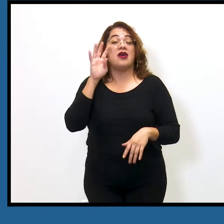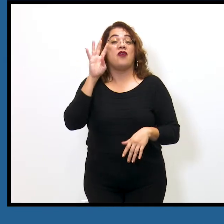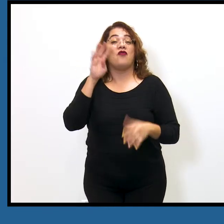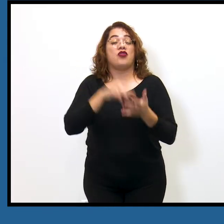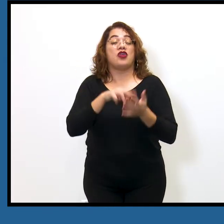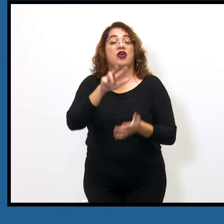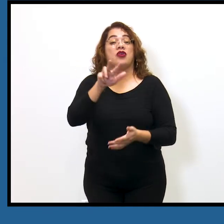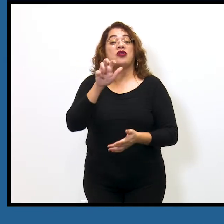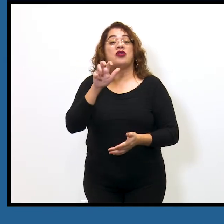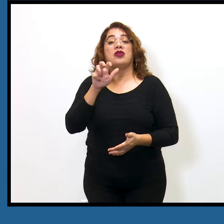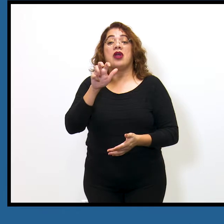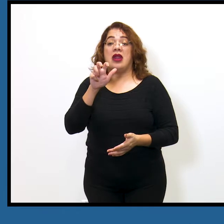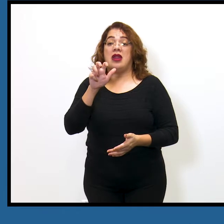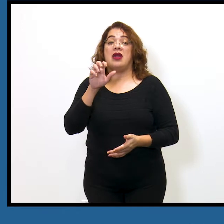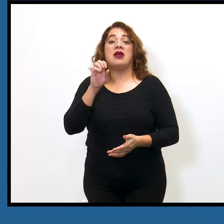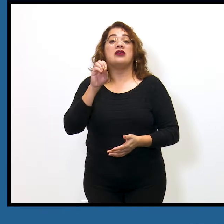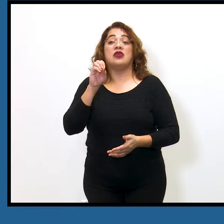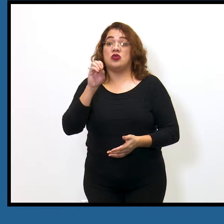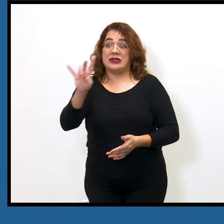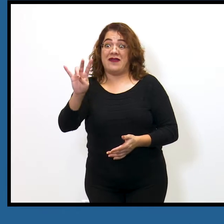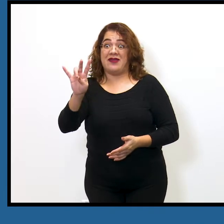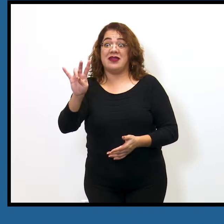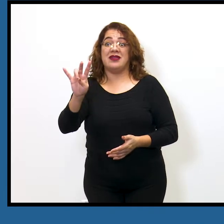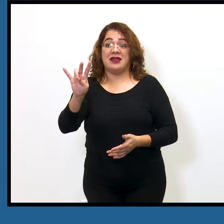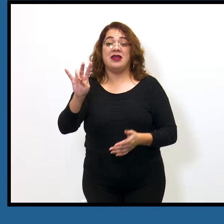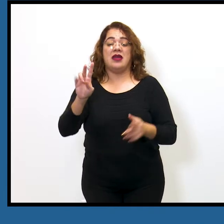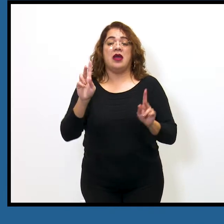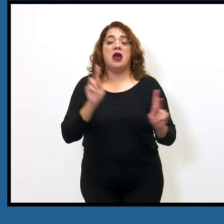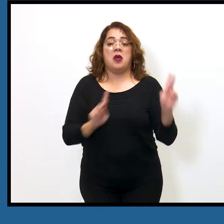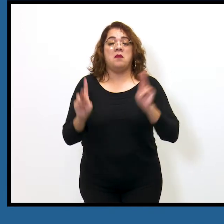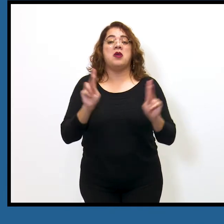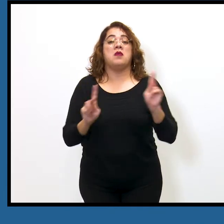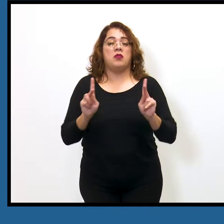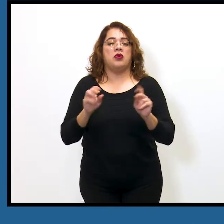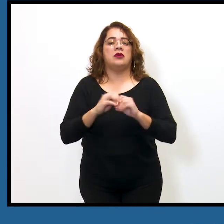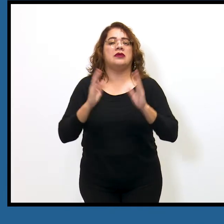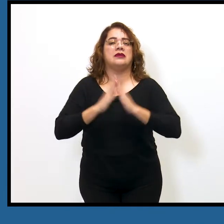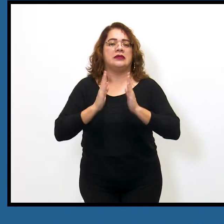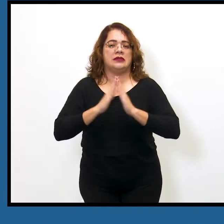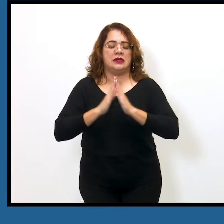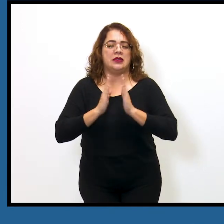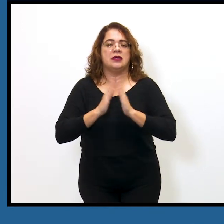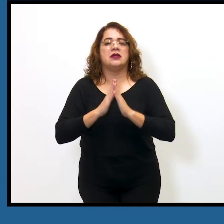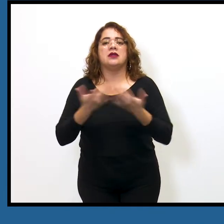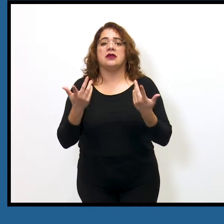people across the city so the test sites are operating. The appointments are available.